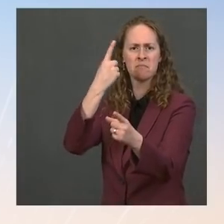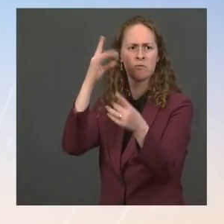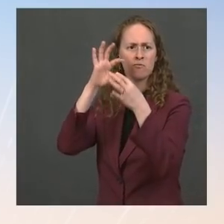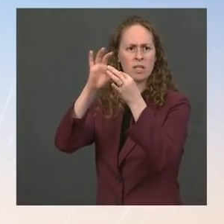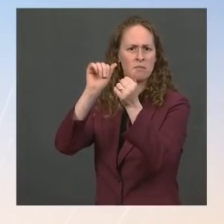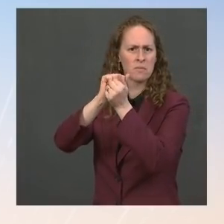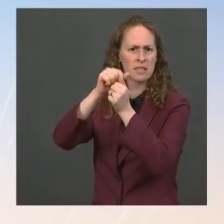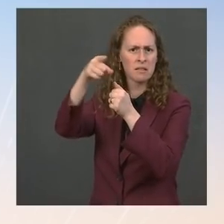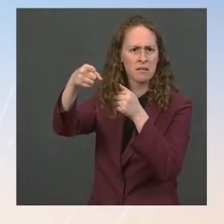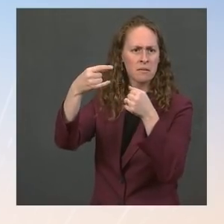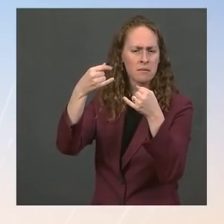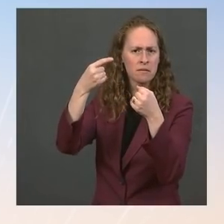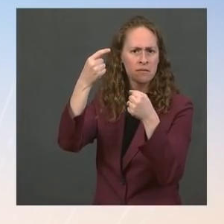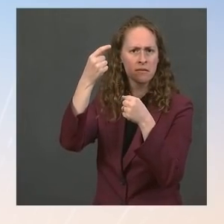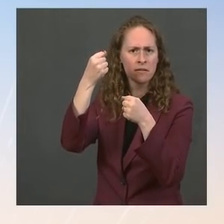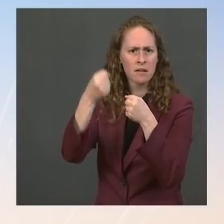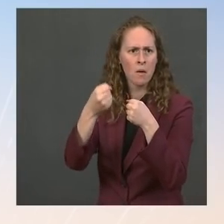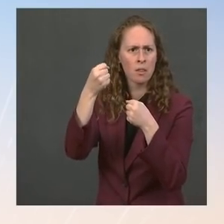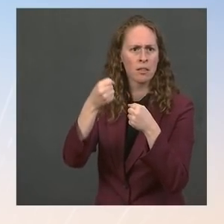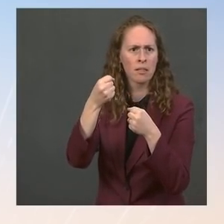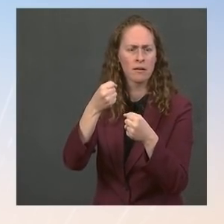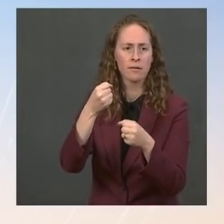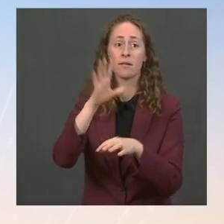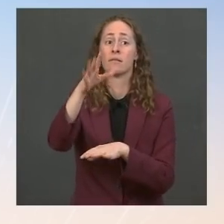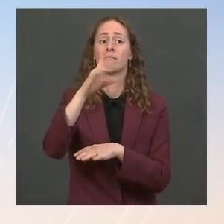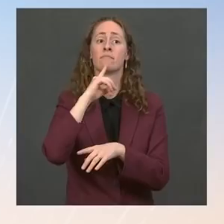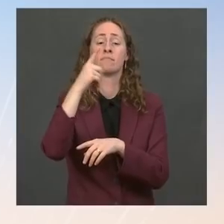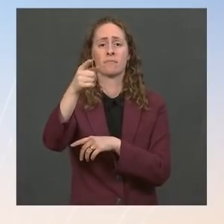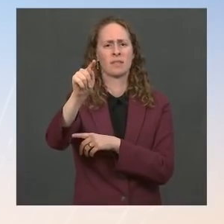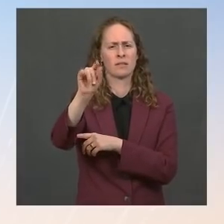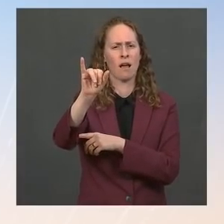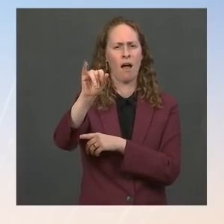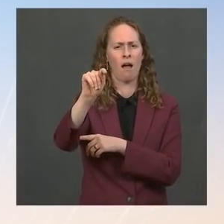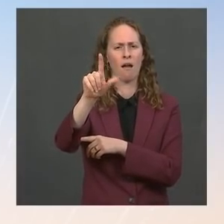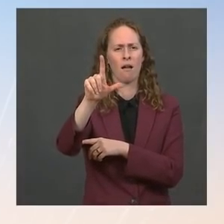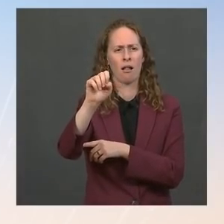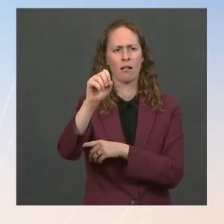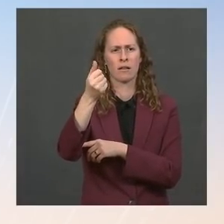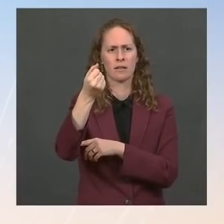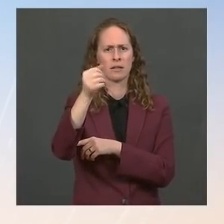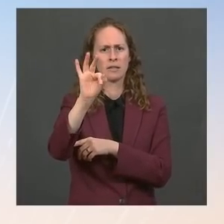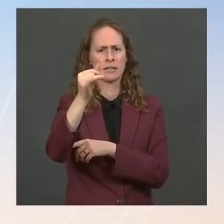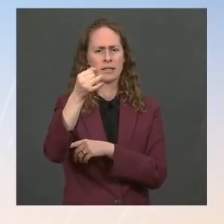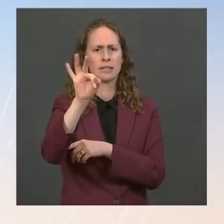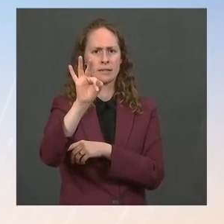Title 19 is what is in place, of course, at land borders; it's being extended for another month, through October 21st.